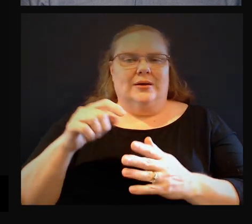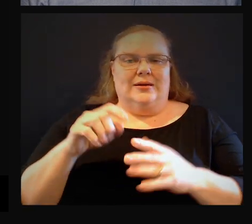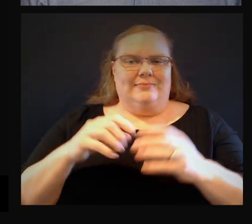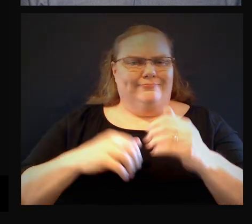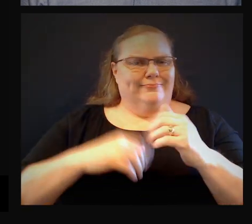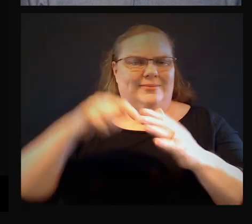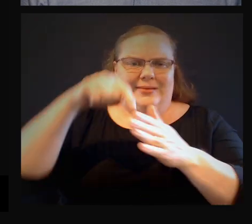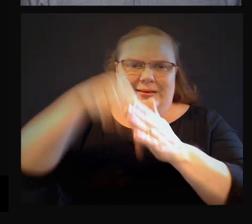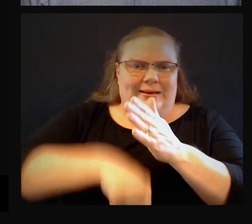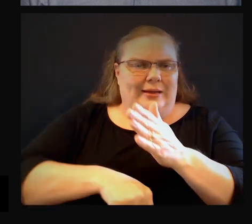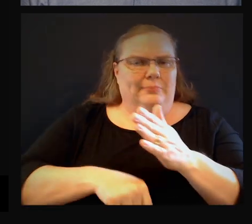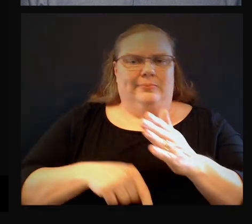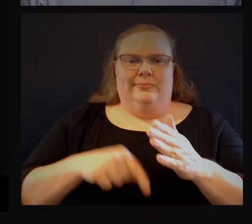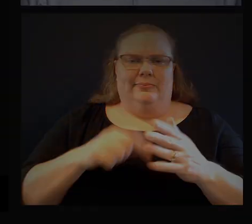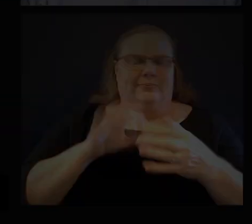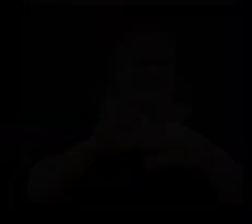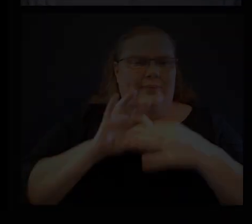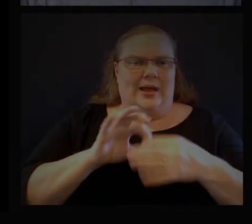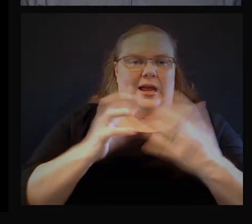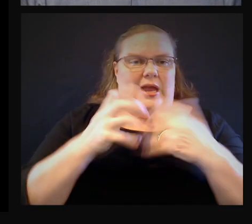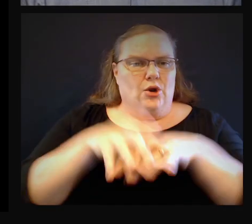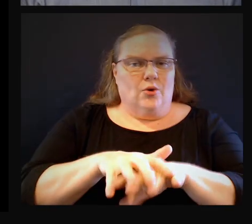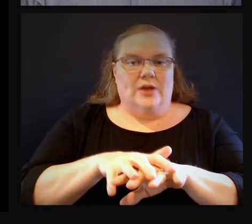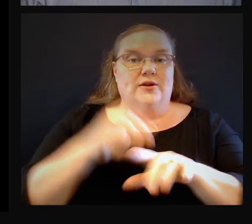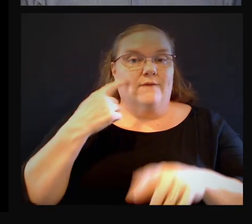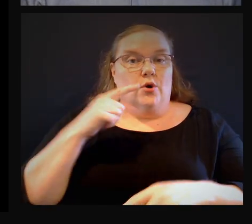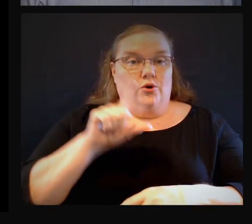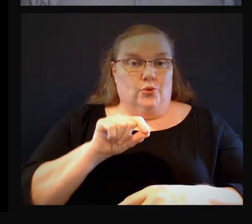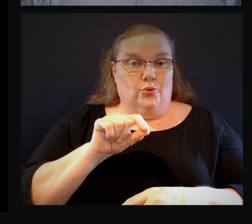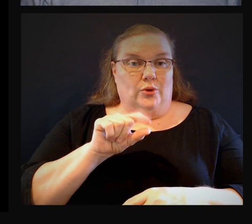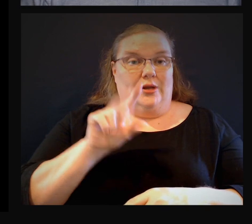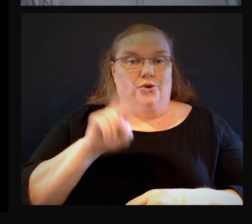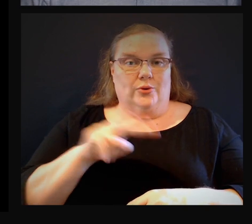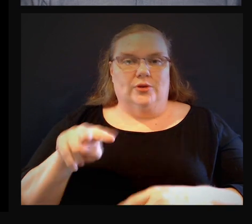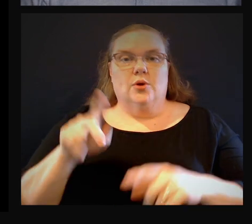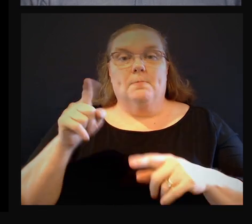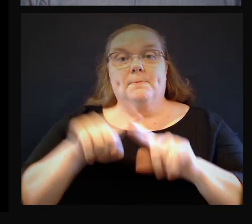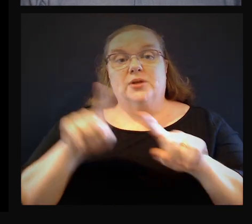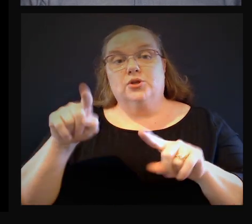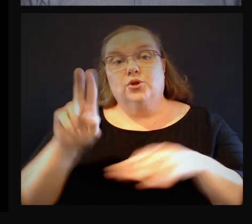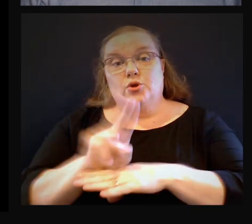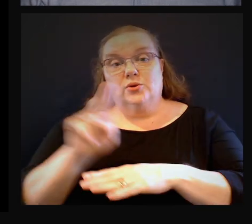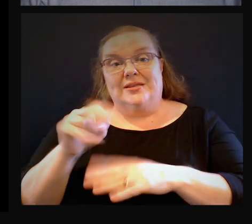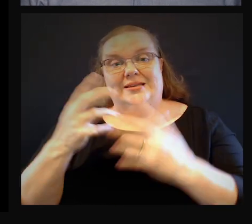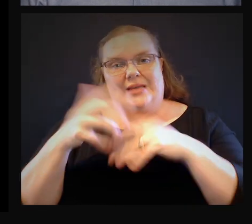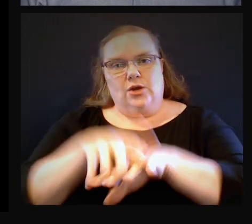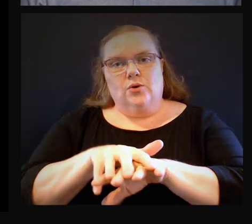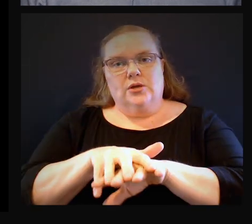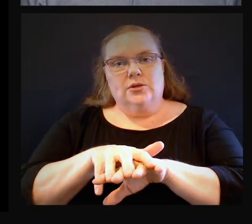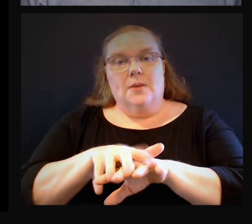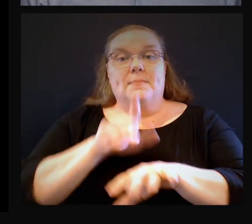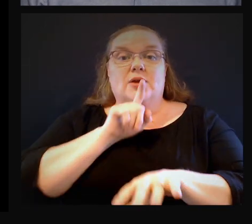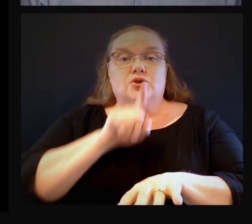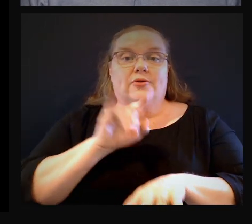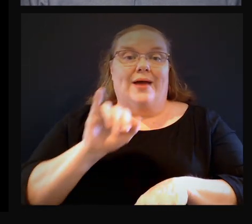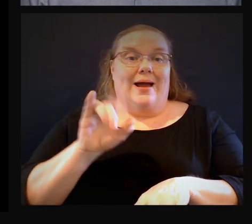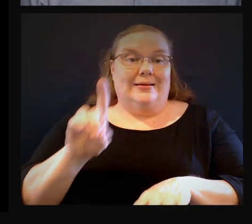for Visual Studio 2022. To use these integrations, make sure that "IDE support for Unreal Engine"